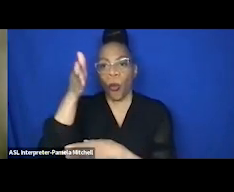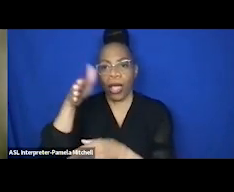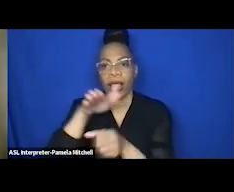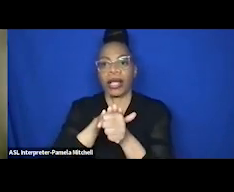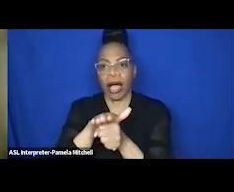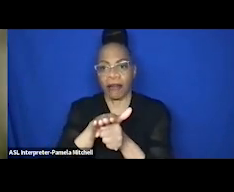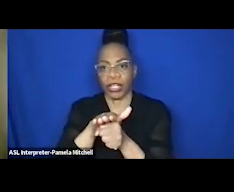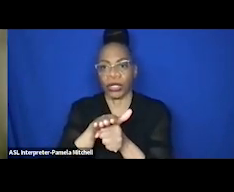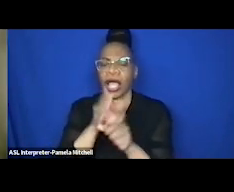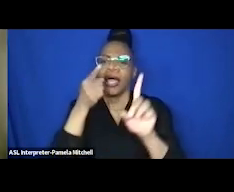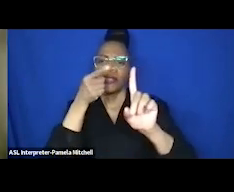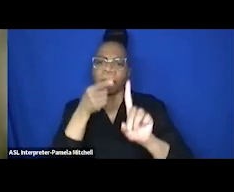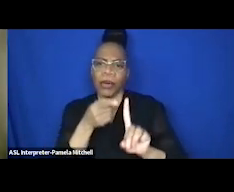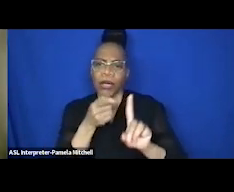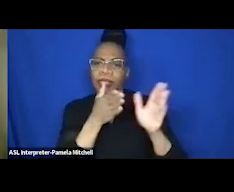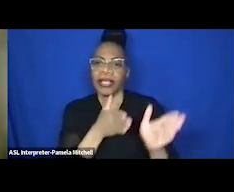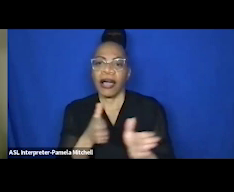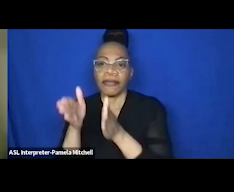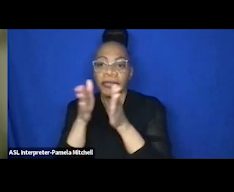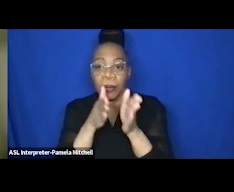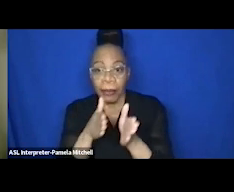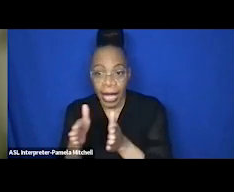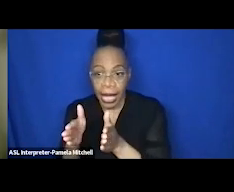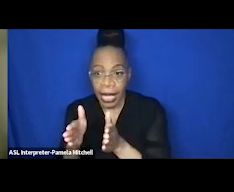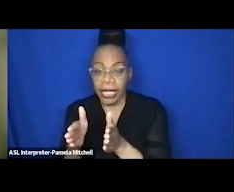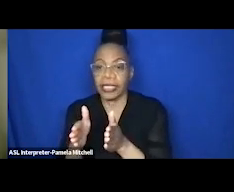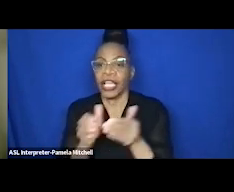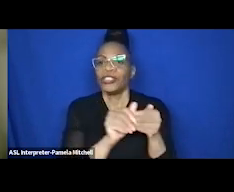And the purpose of the plan was to guide the implementation